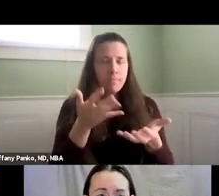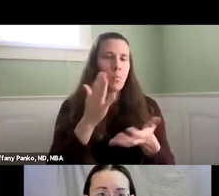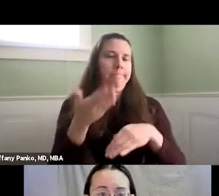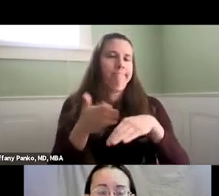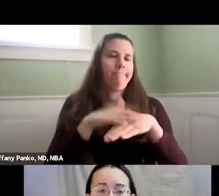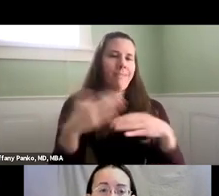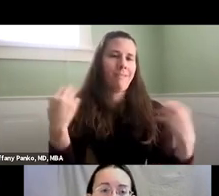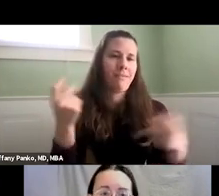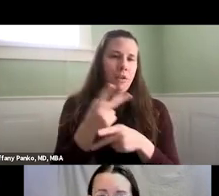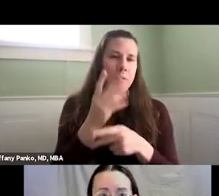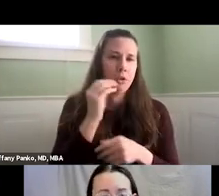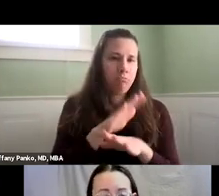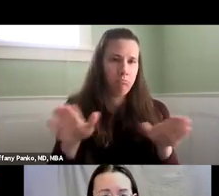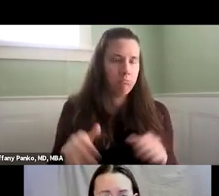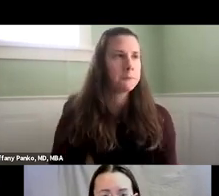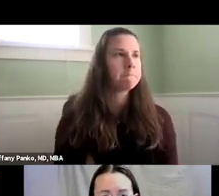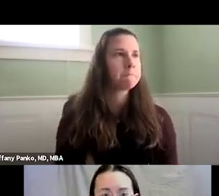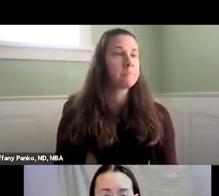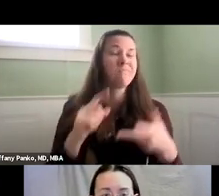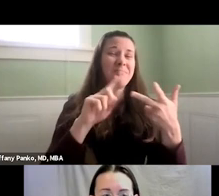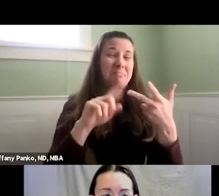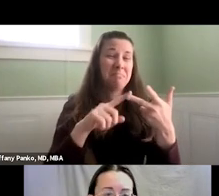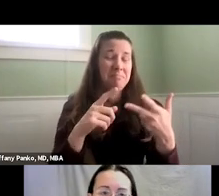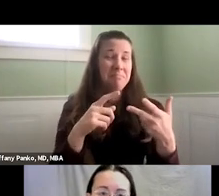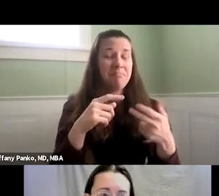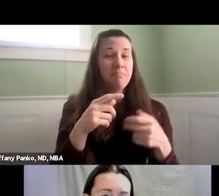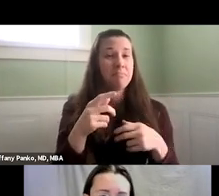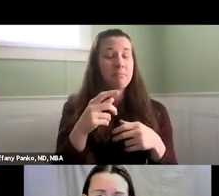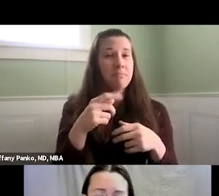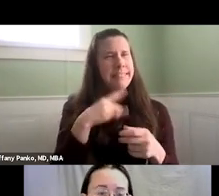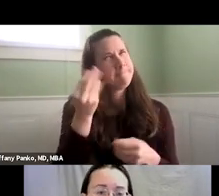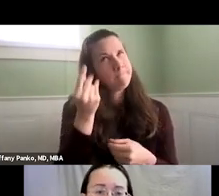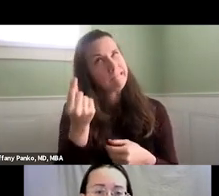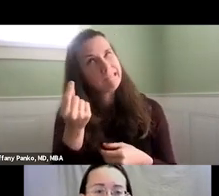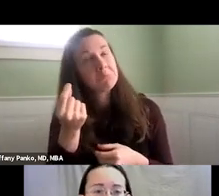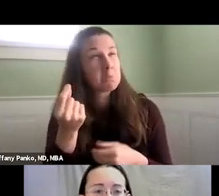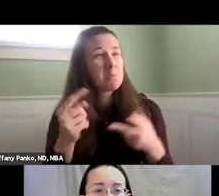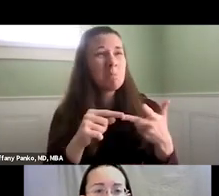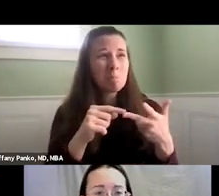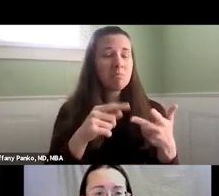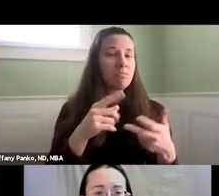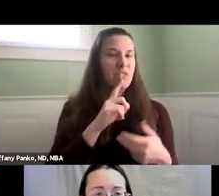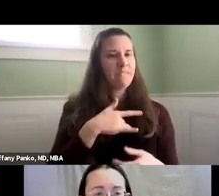as well. Be humble, respect, and listen to your patient. That's key. And then the third